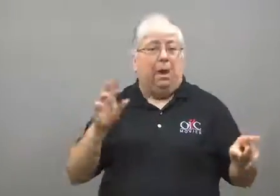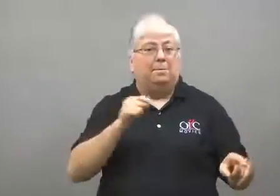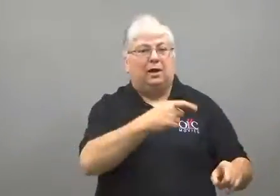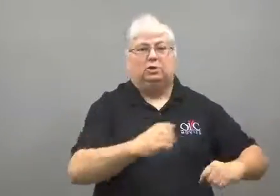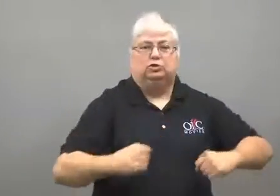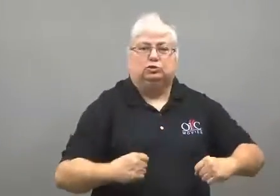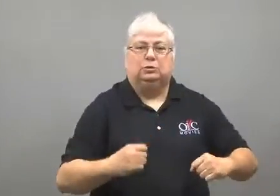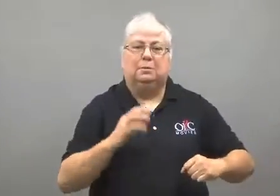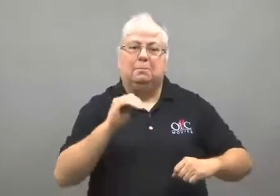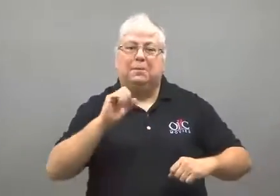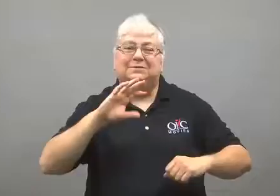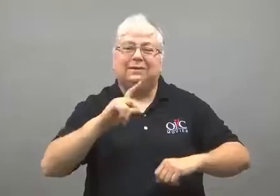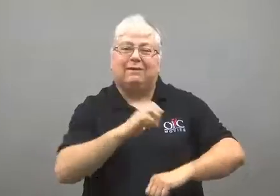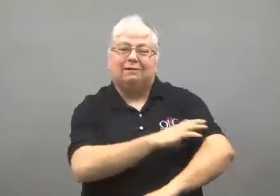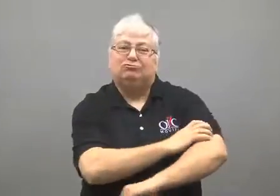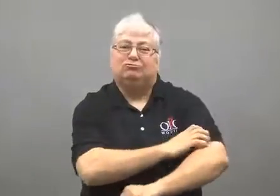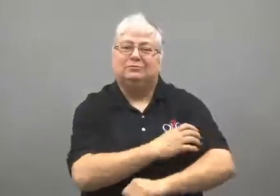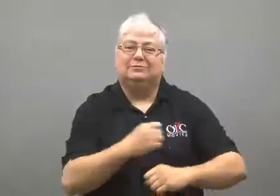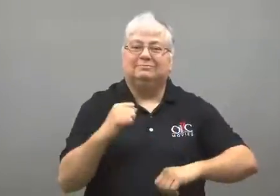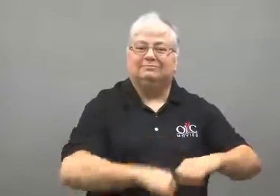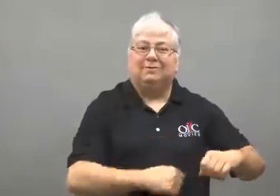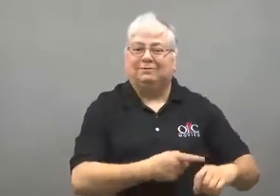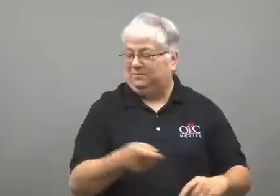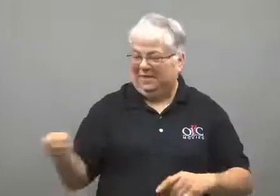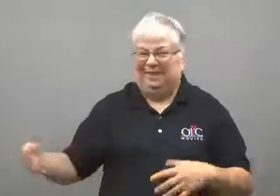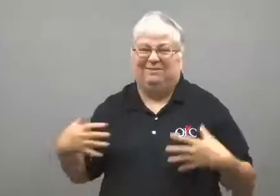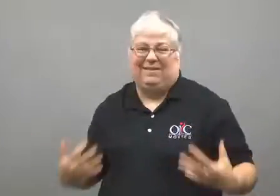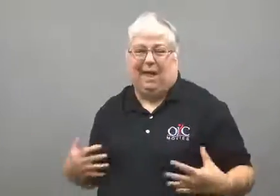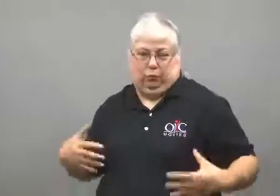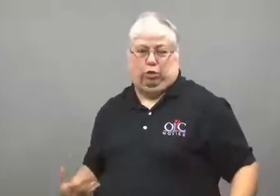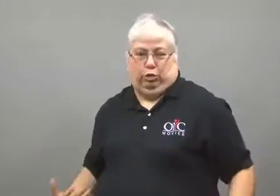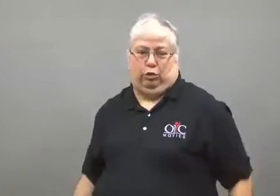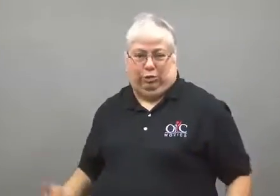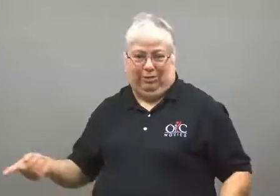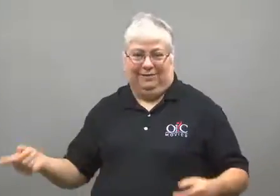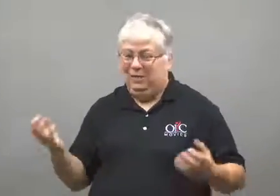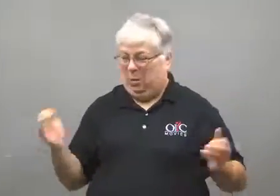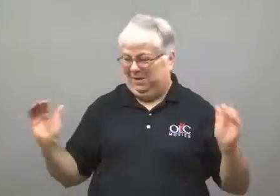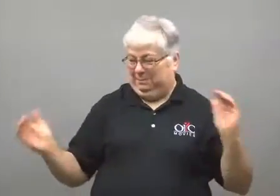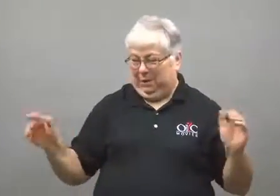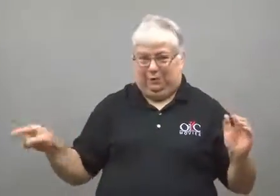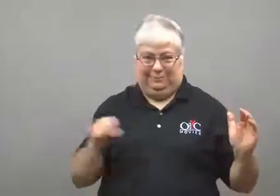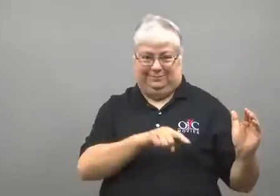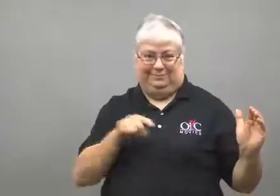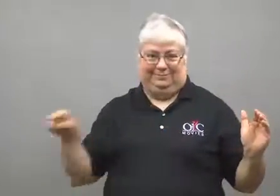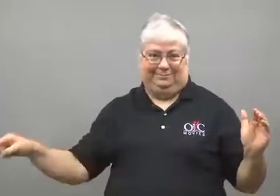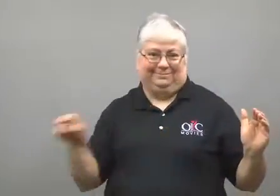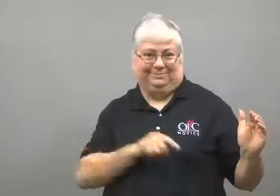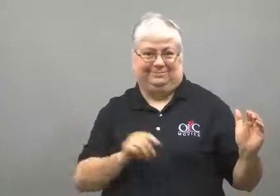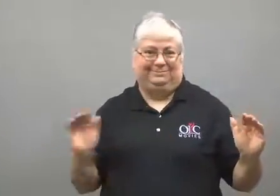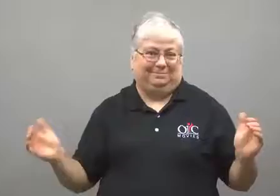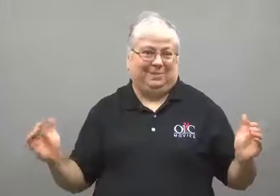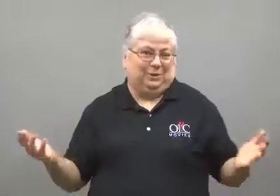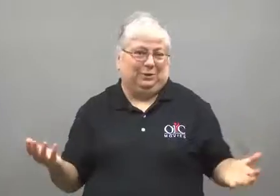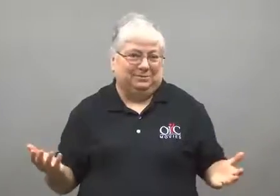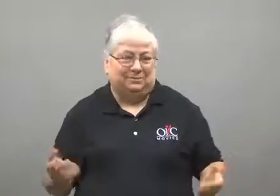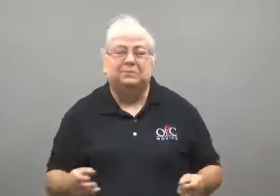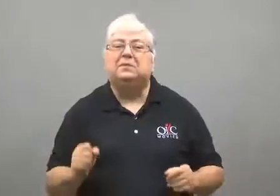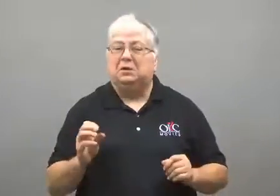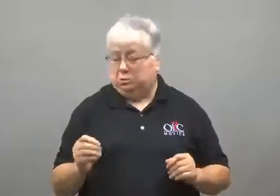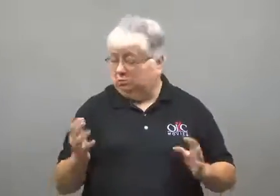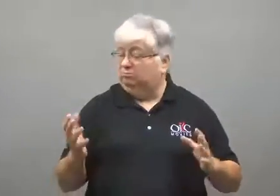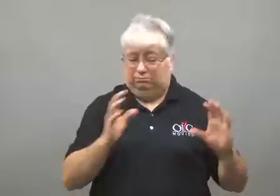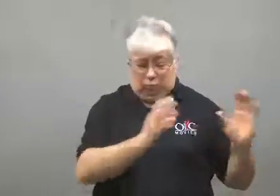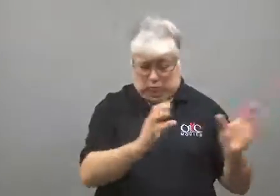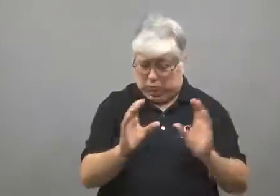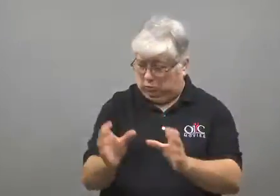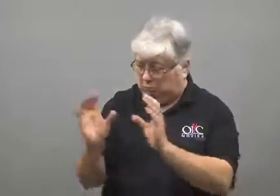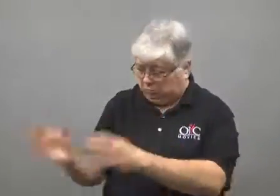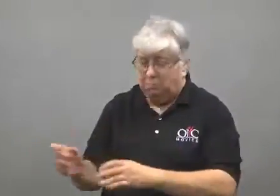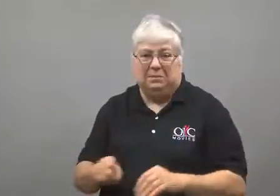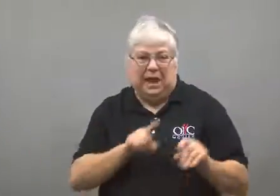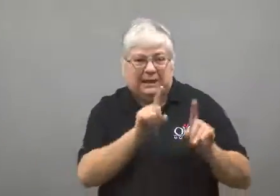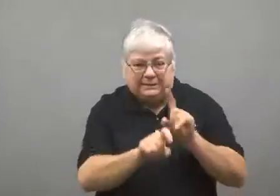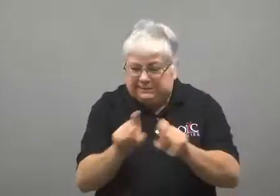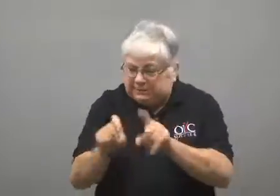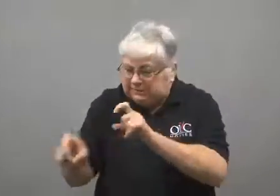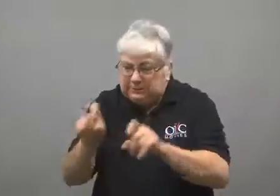However, they were fat as opposed to the players' muscle mass.